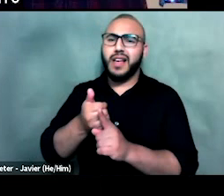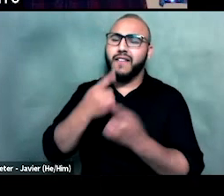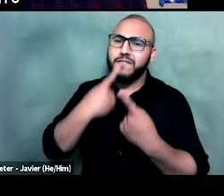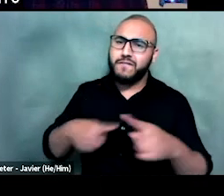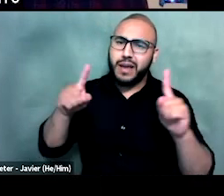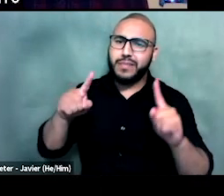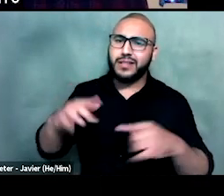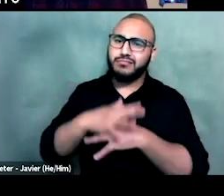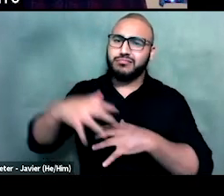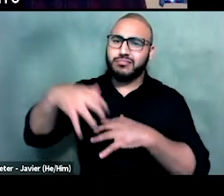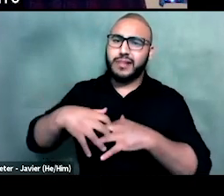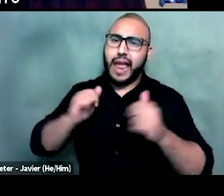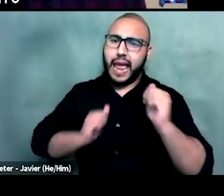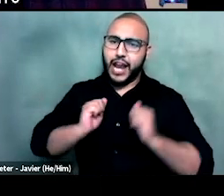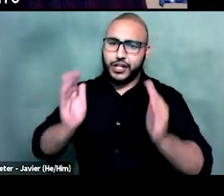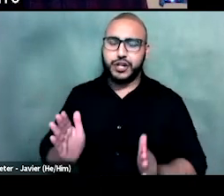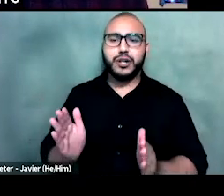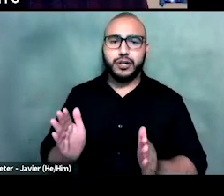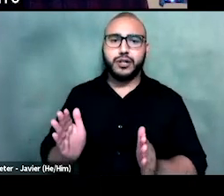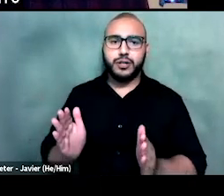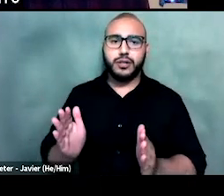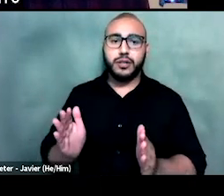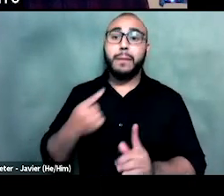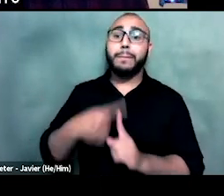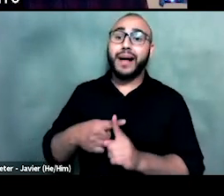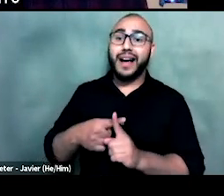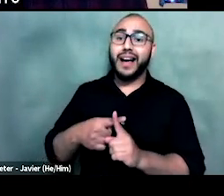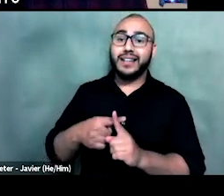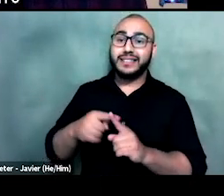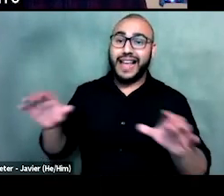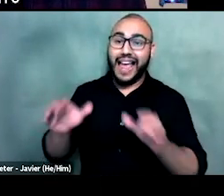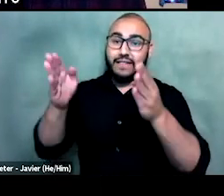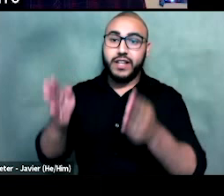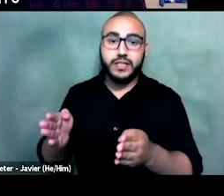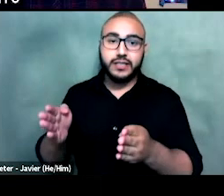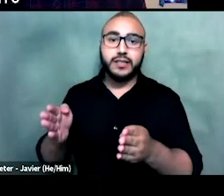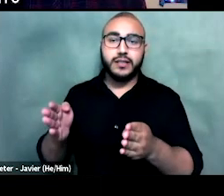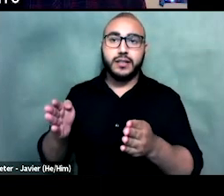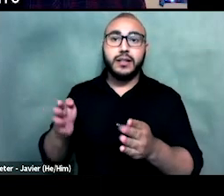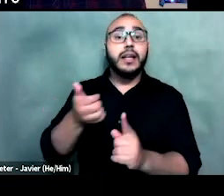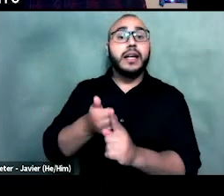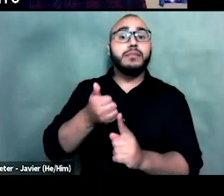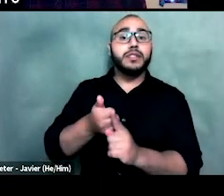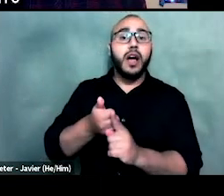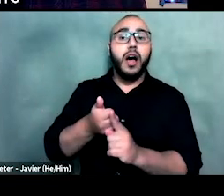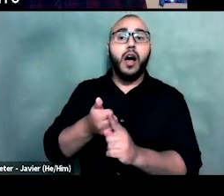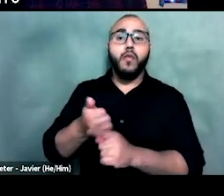actor and activist as well. He was a spokesperson for the American Indian